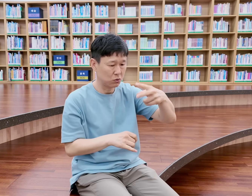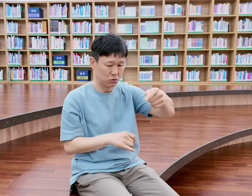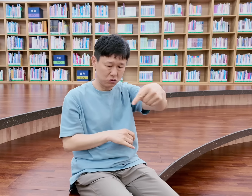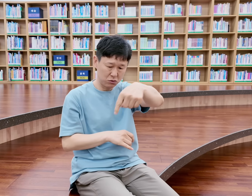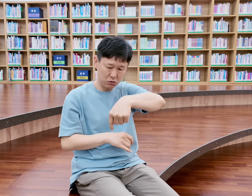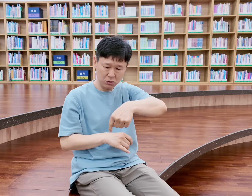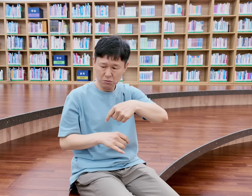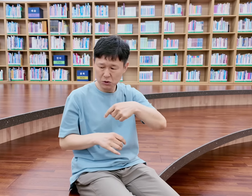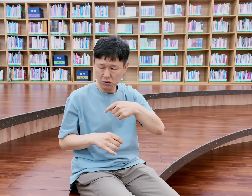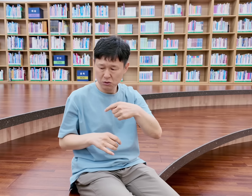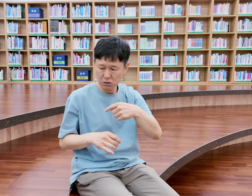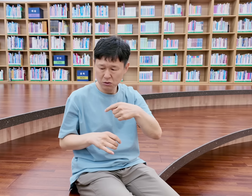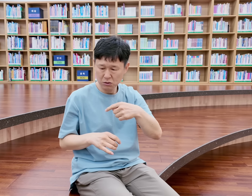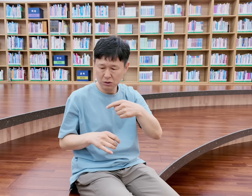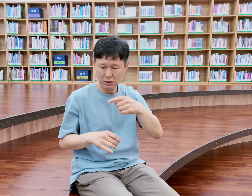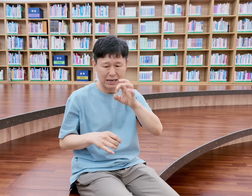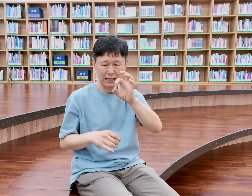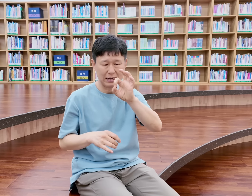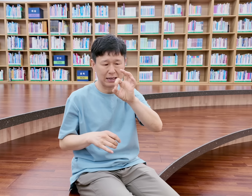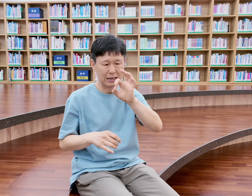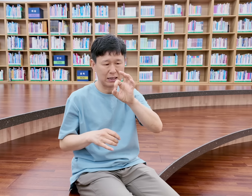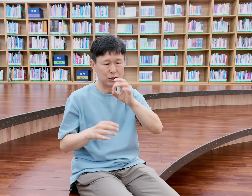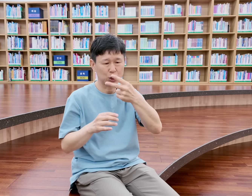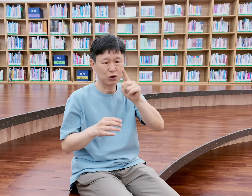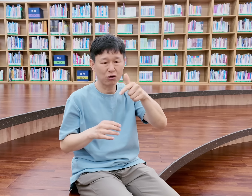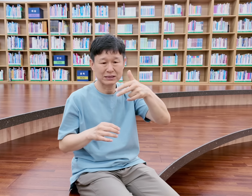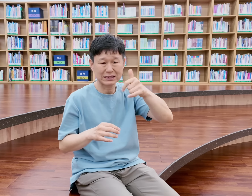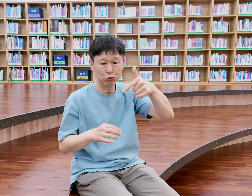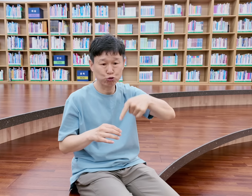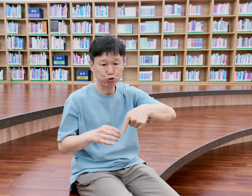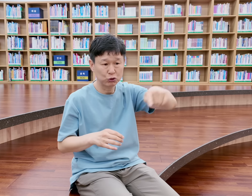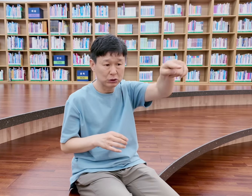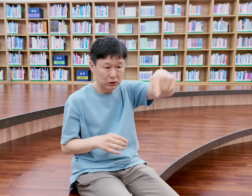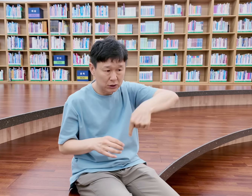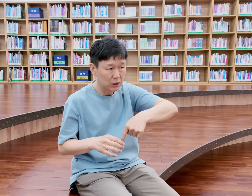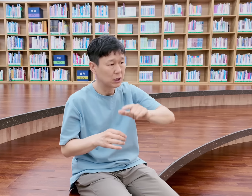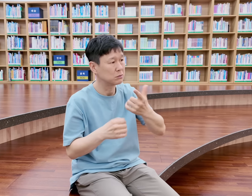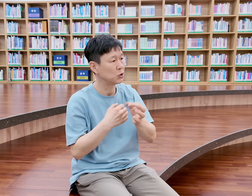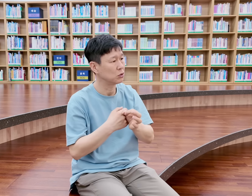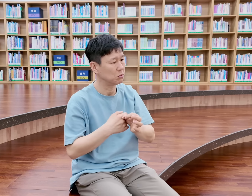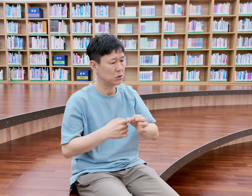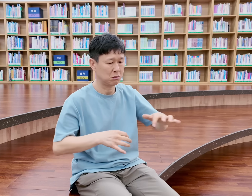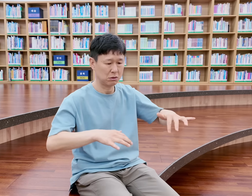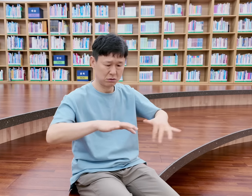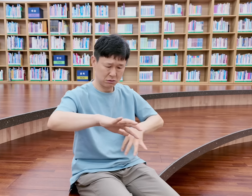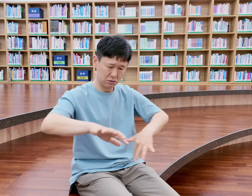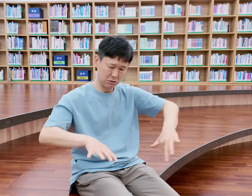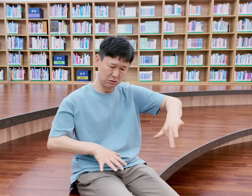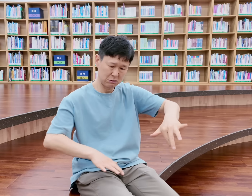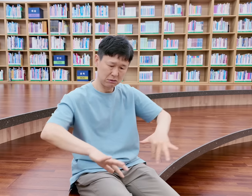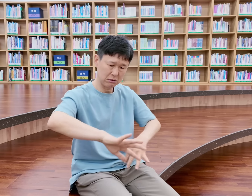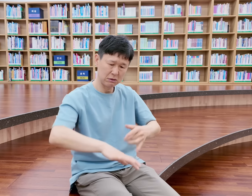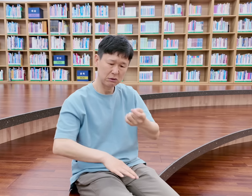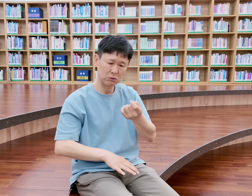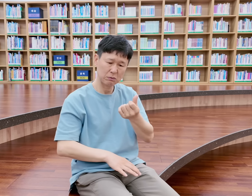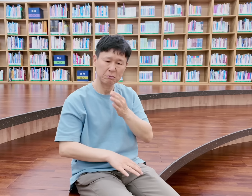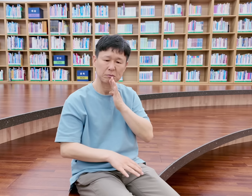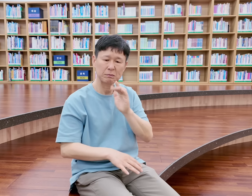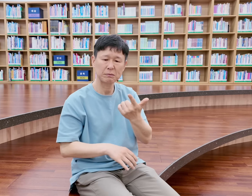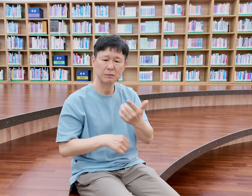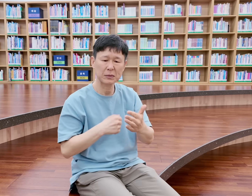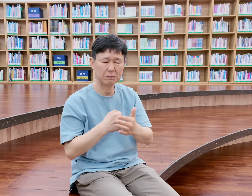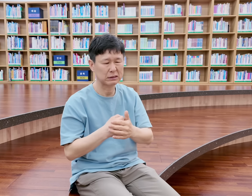the geographical location, including Deokjin-gu, is disadvantageous in many ways.